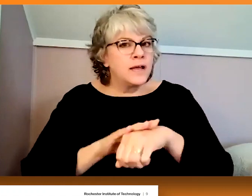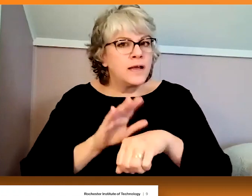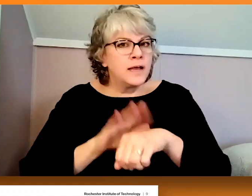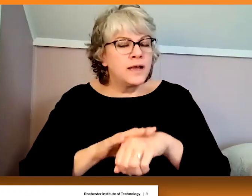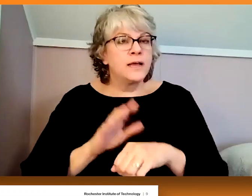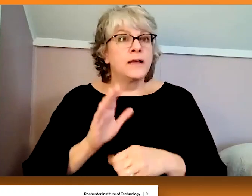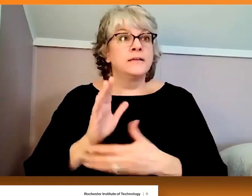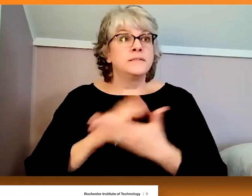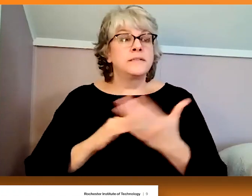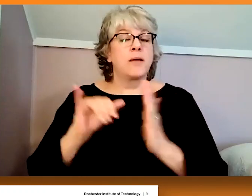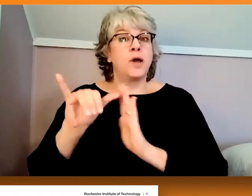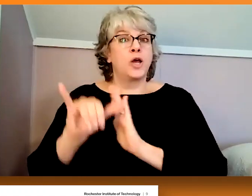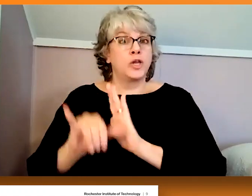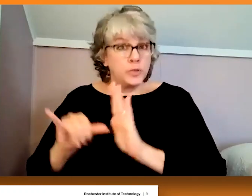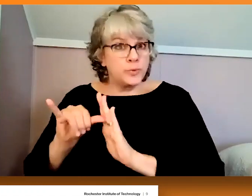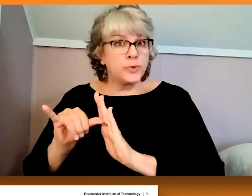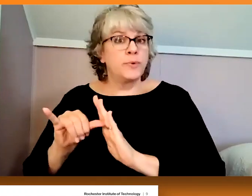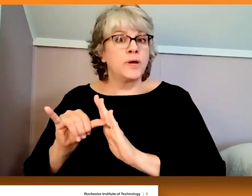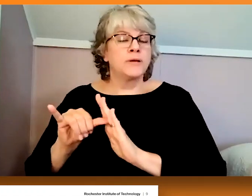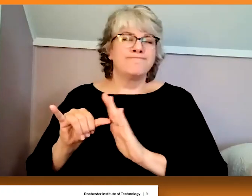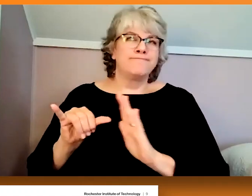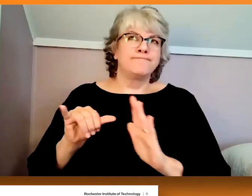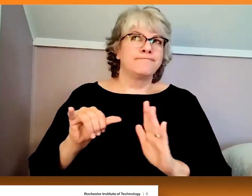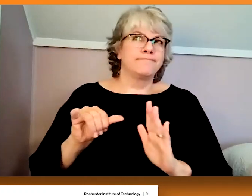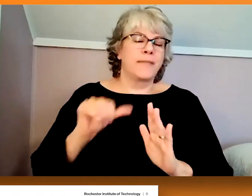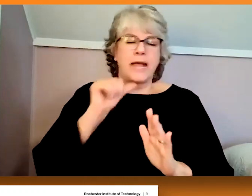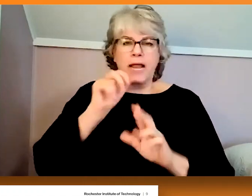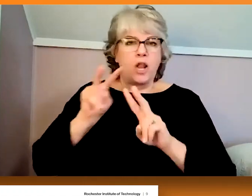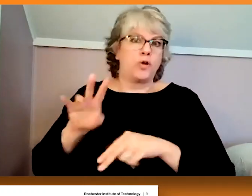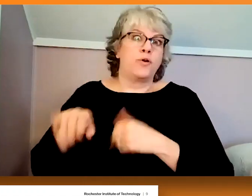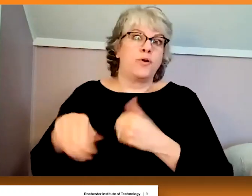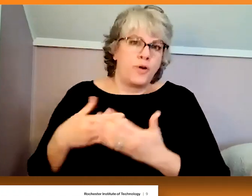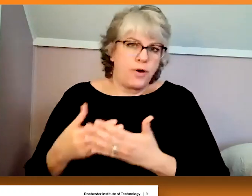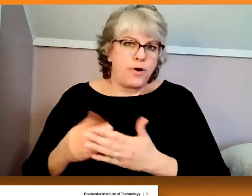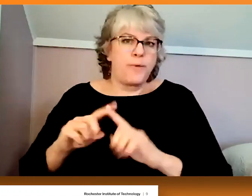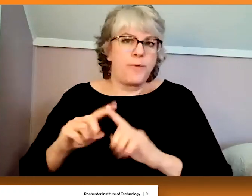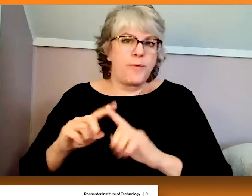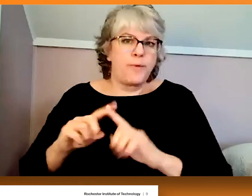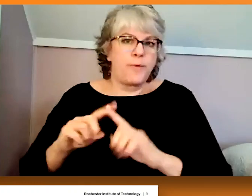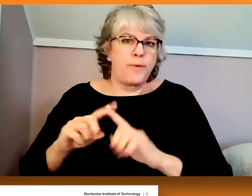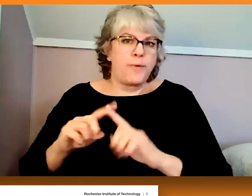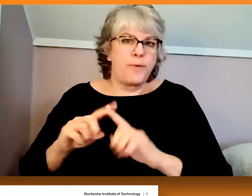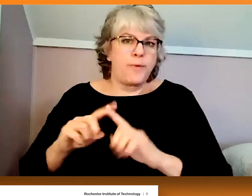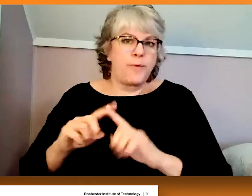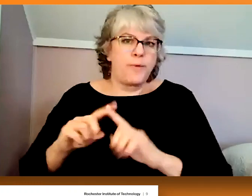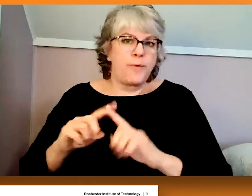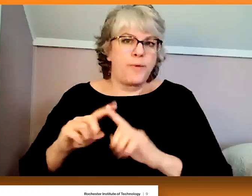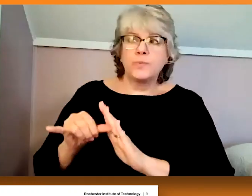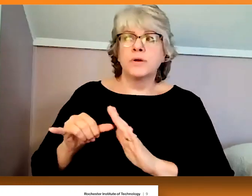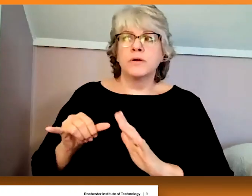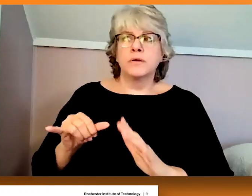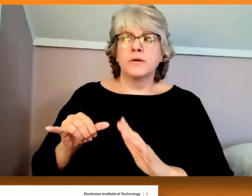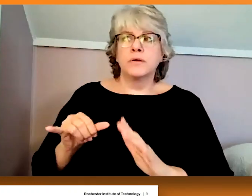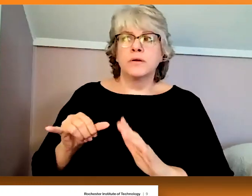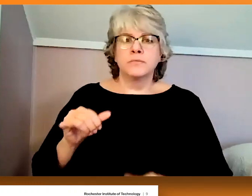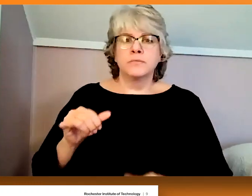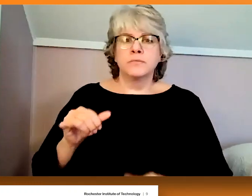and maybe all of them, I didn't go through them, there's so many-- there's no sound, so there's no closed caption button.